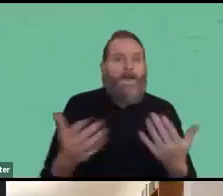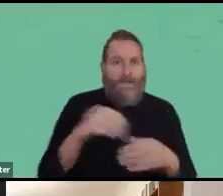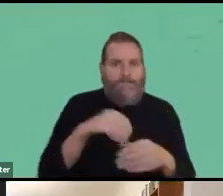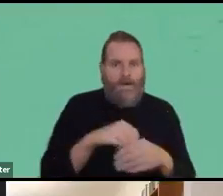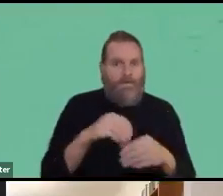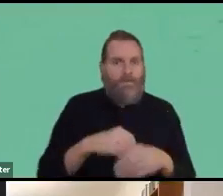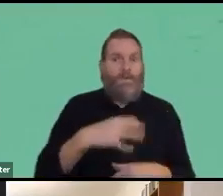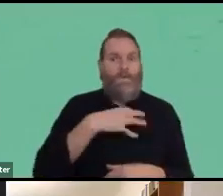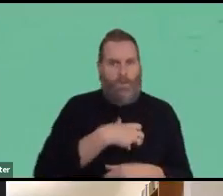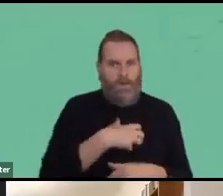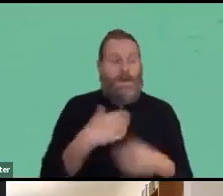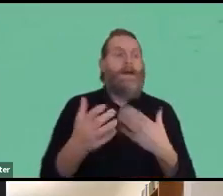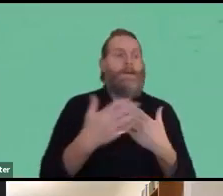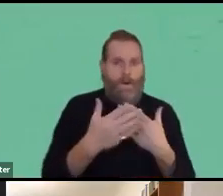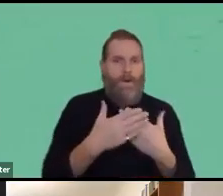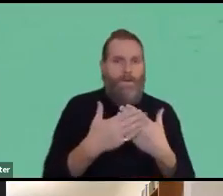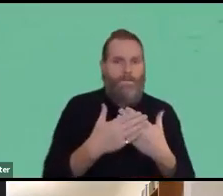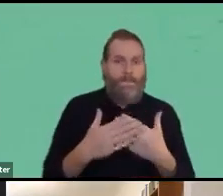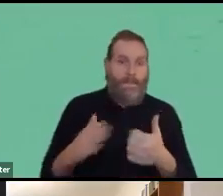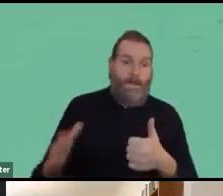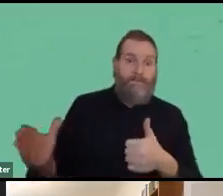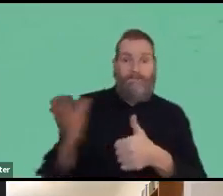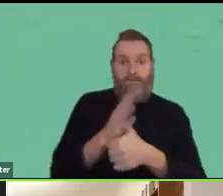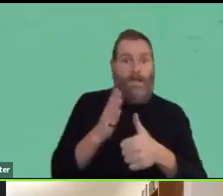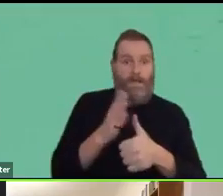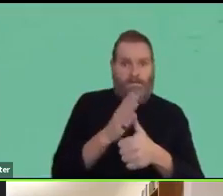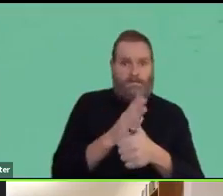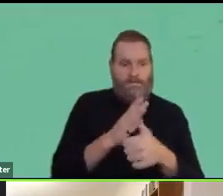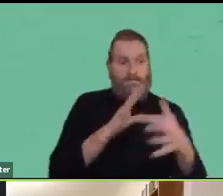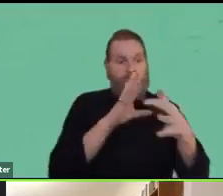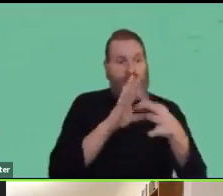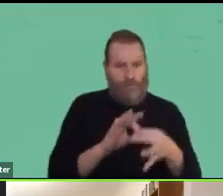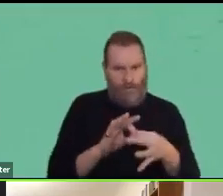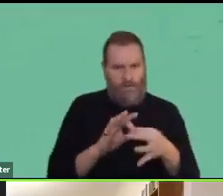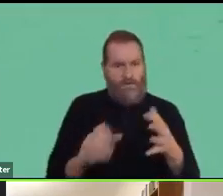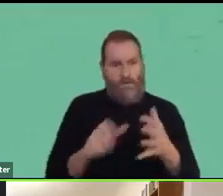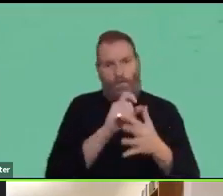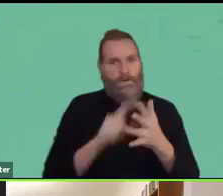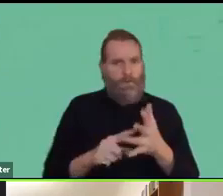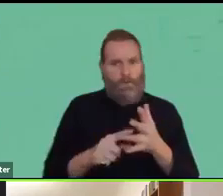and if the first thing we do is a joint big virtual lobby of parliament let's make sure that